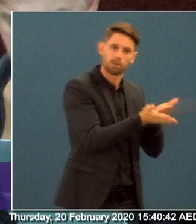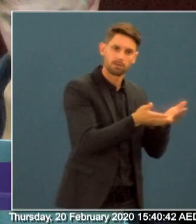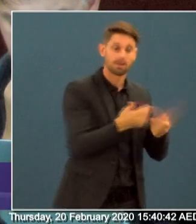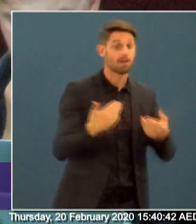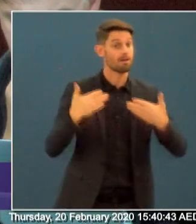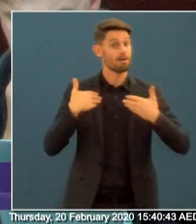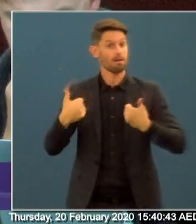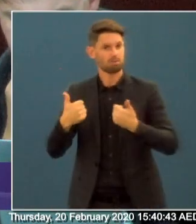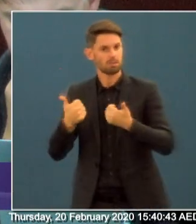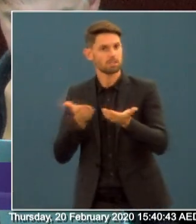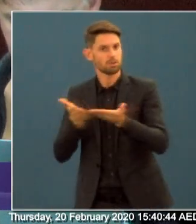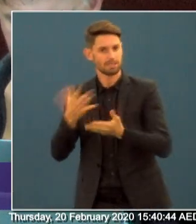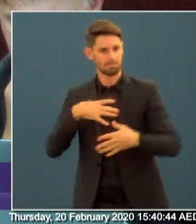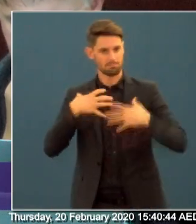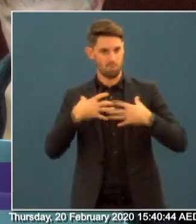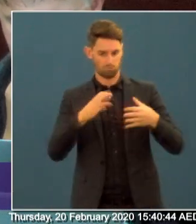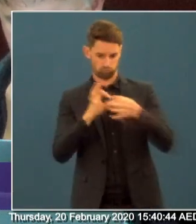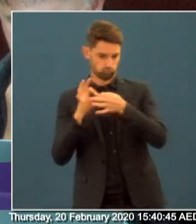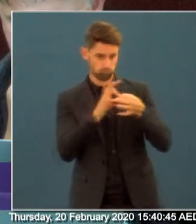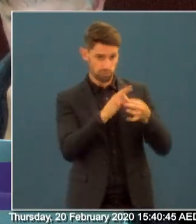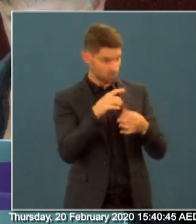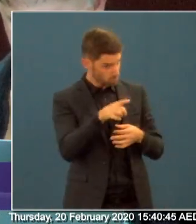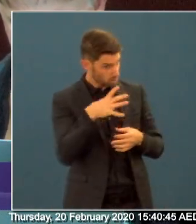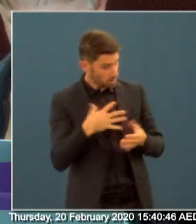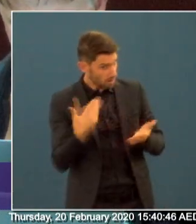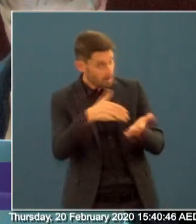Do you want to add anything to what you've said in your statement about